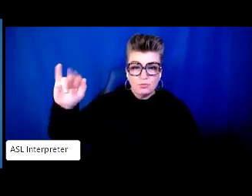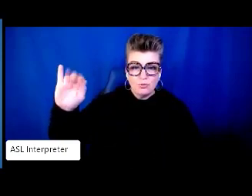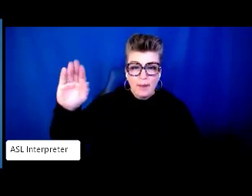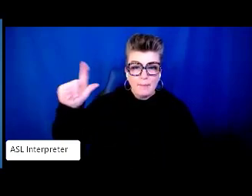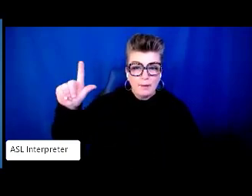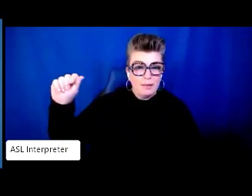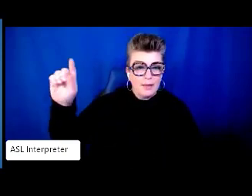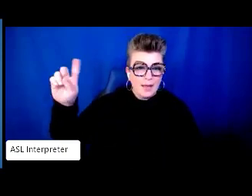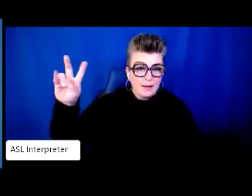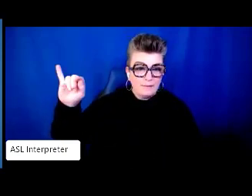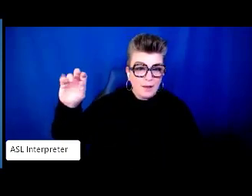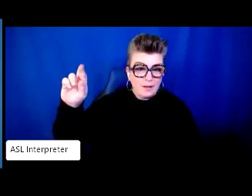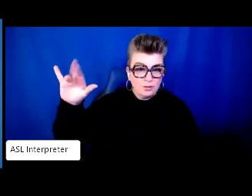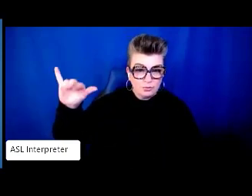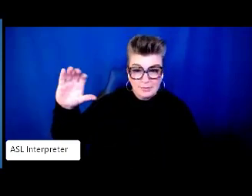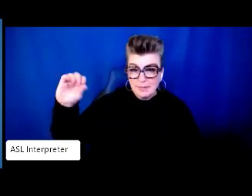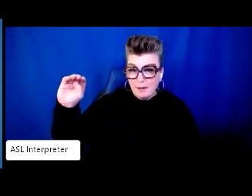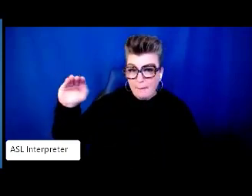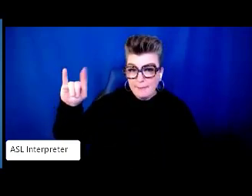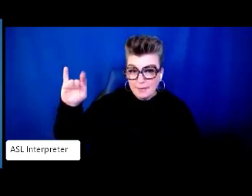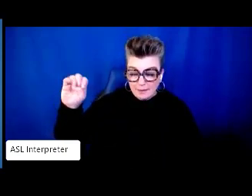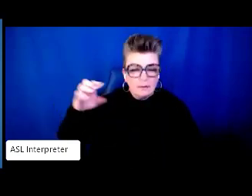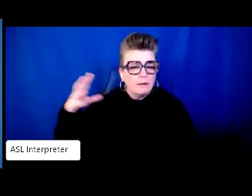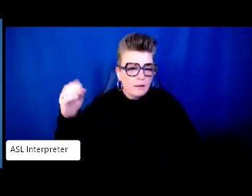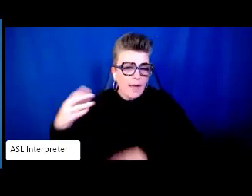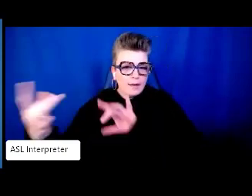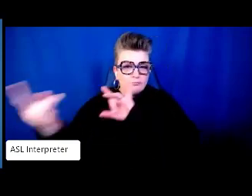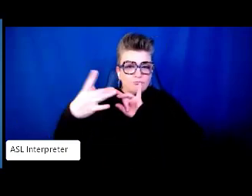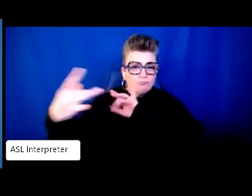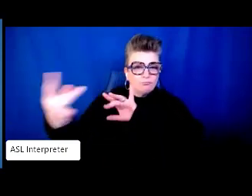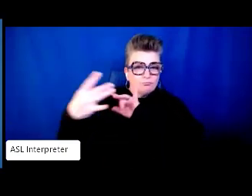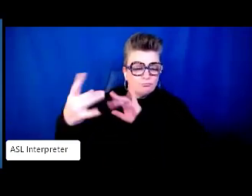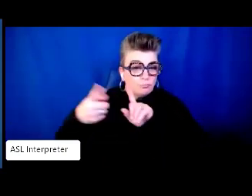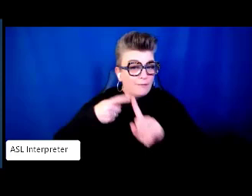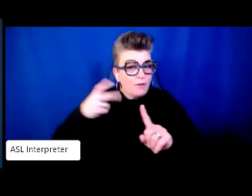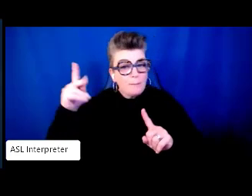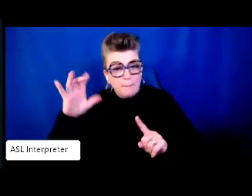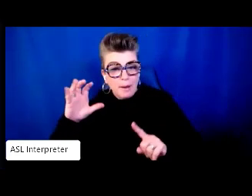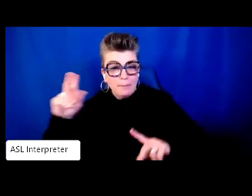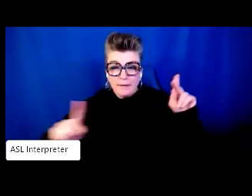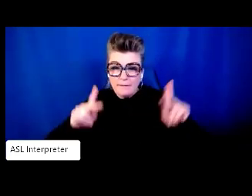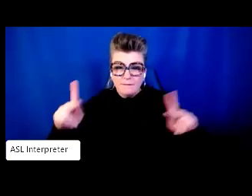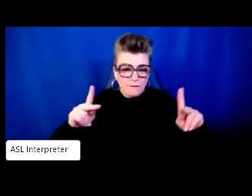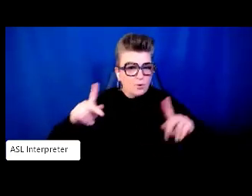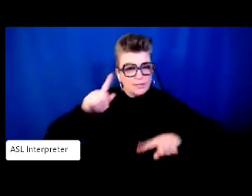and with input from public comments from a variety of stakeholders. Elyse Sullivan: Thanks Taunton.